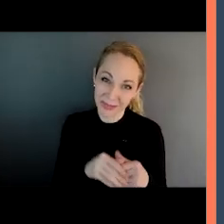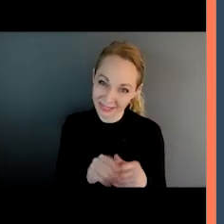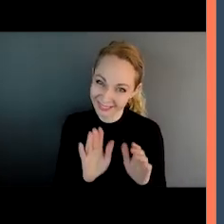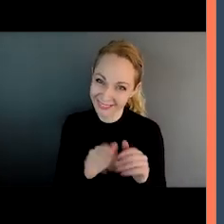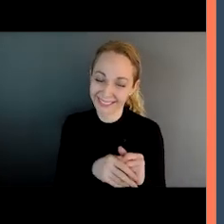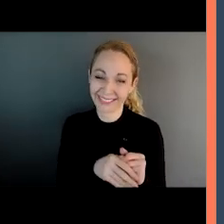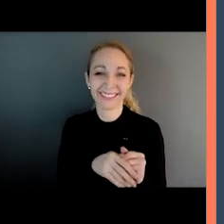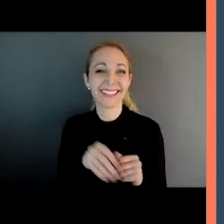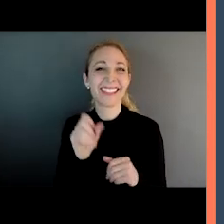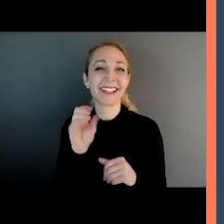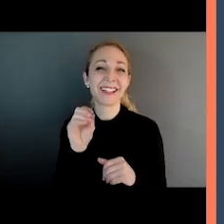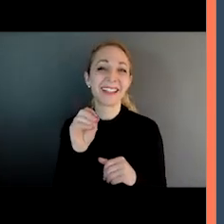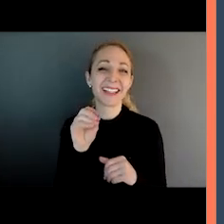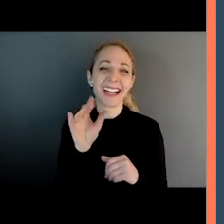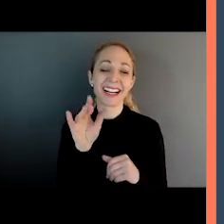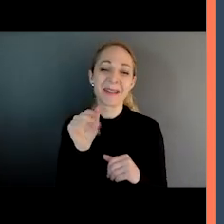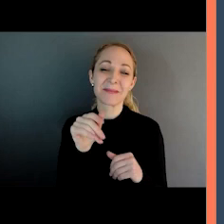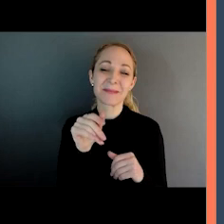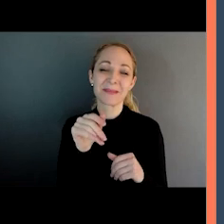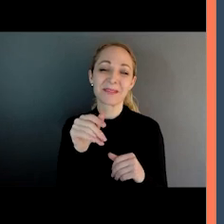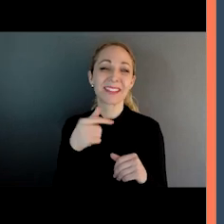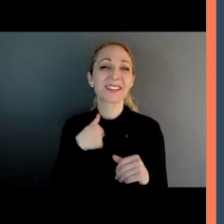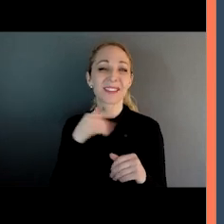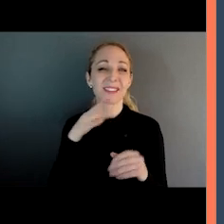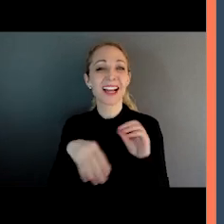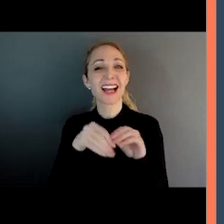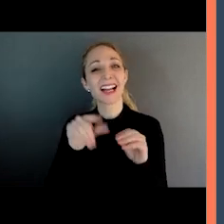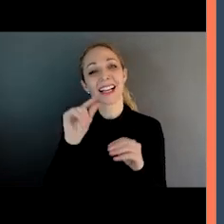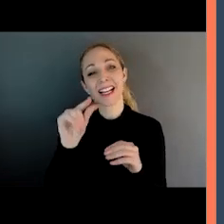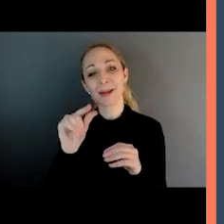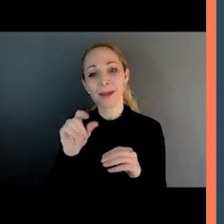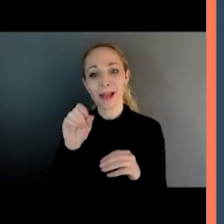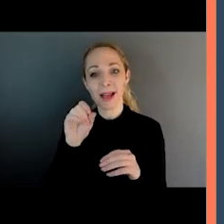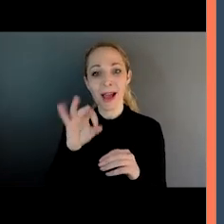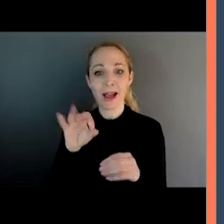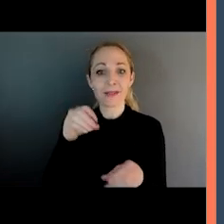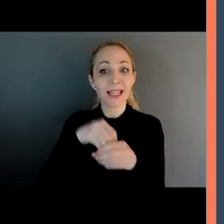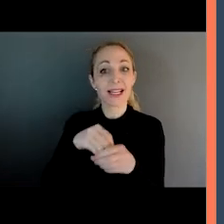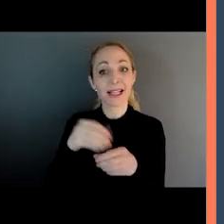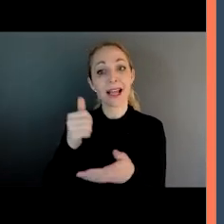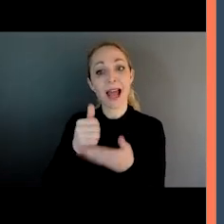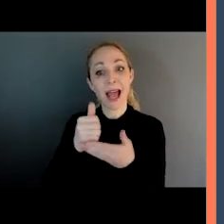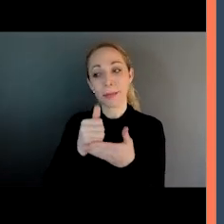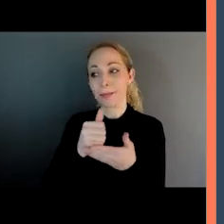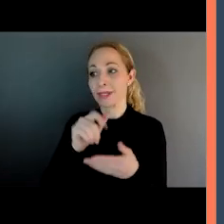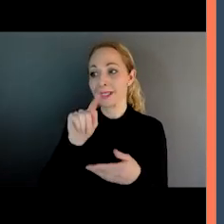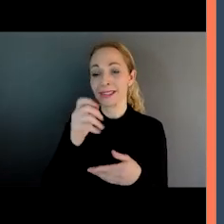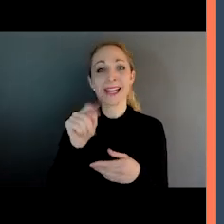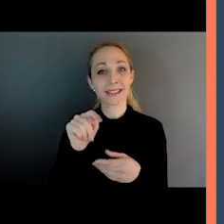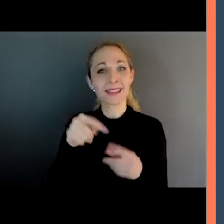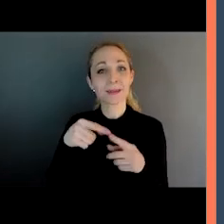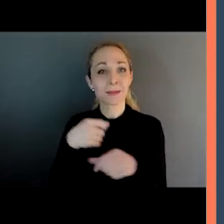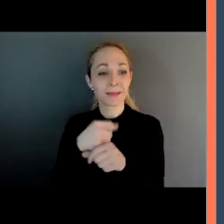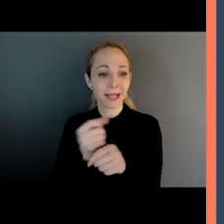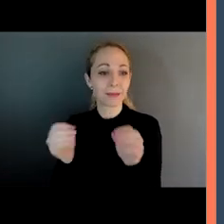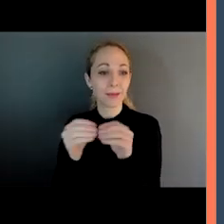SO, WE ARE GOING TO ADD A BIT OF IN-LINE HELP TEXT TO MAKE IT EASY FOR THE CONTENT CREATOR TO UNDERSTAND WHAT